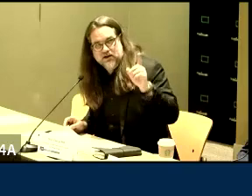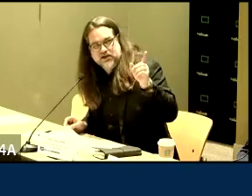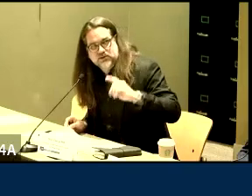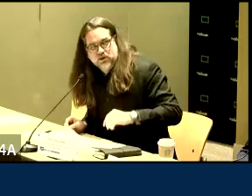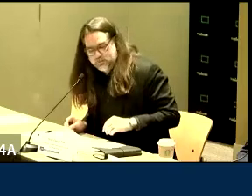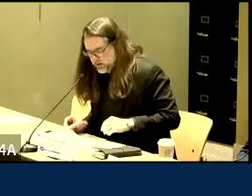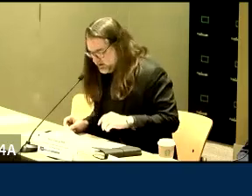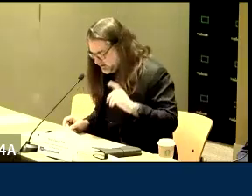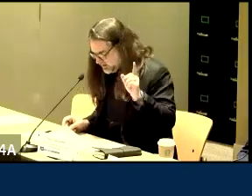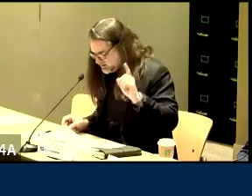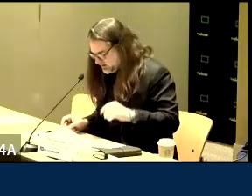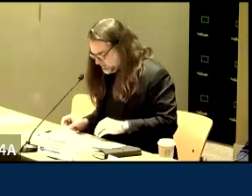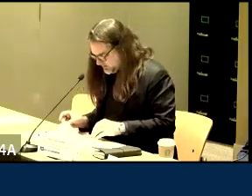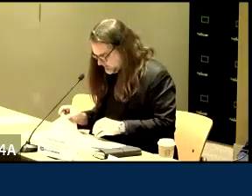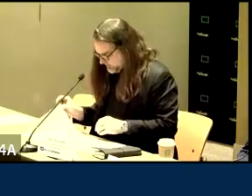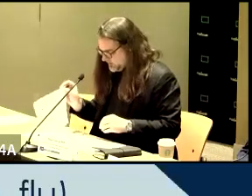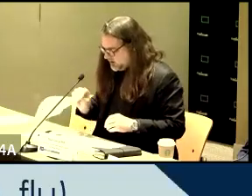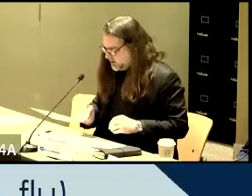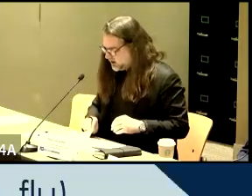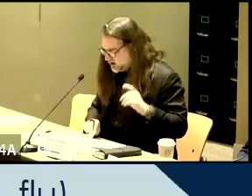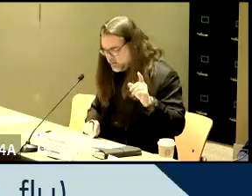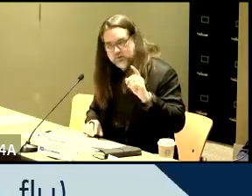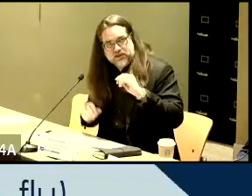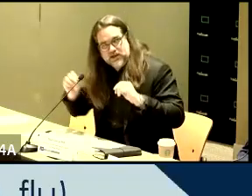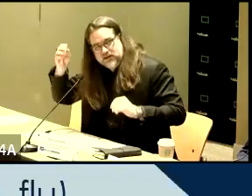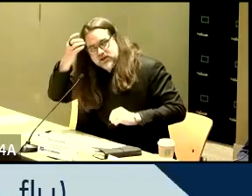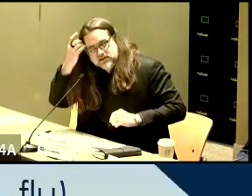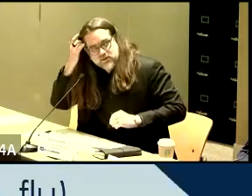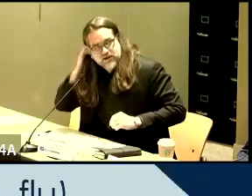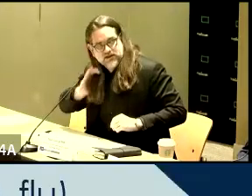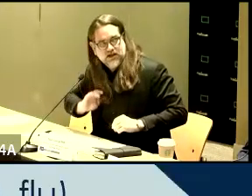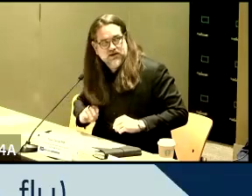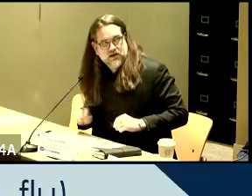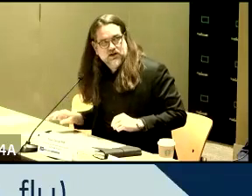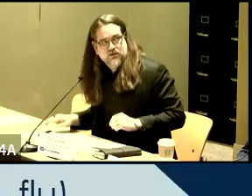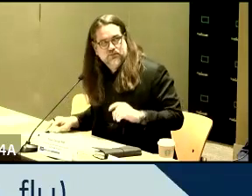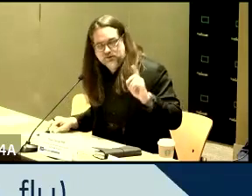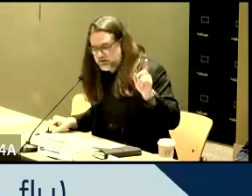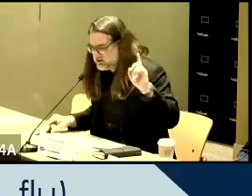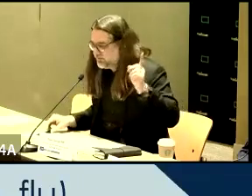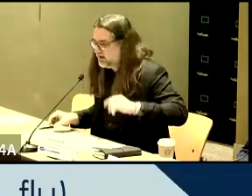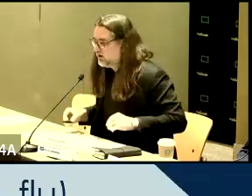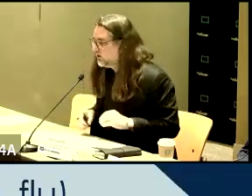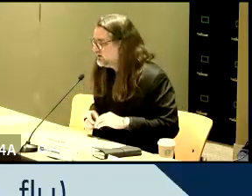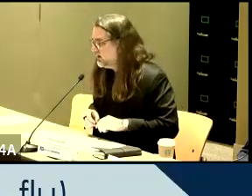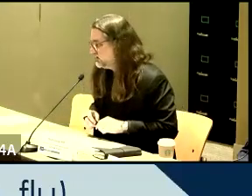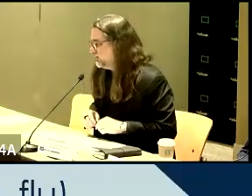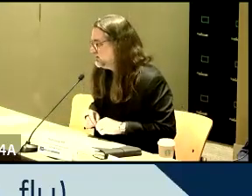Now, I did want to point out on next slide, please, a couple key things that we had done going forward. This is the famed Rt estimates.